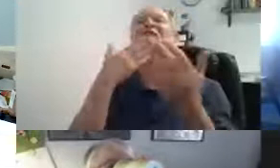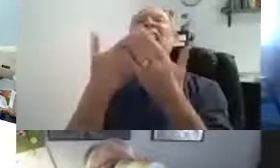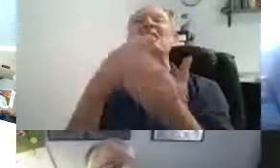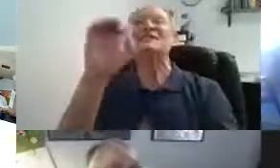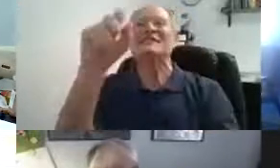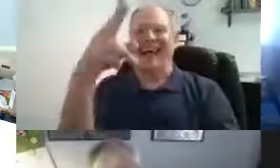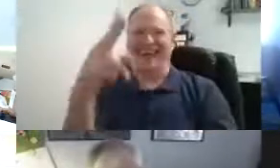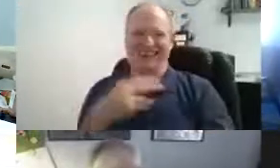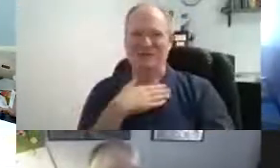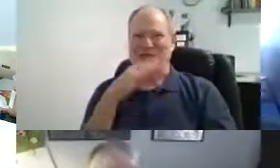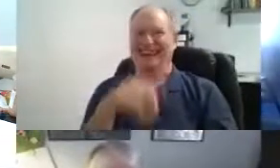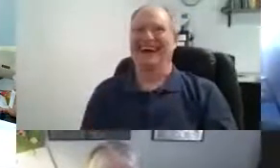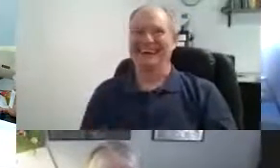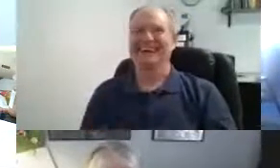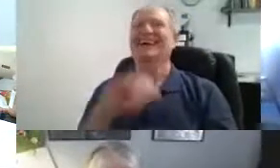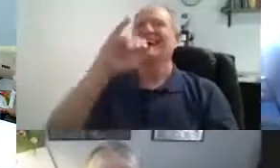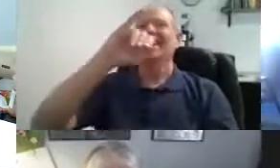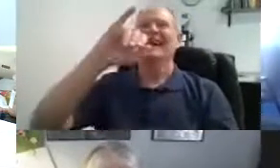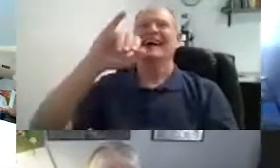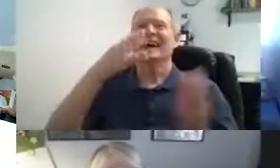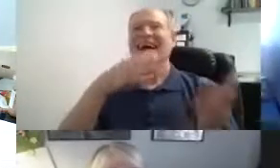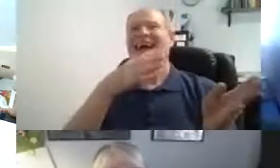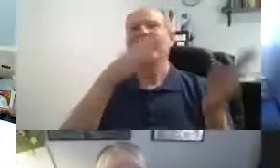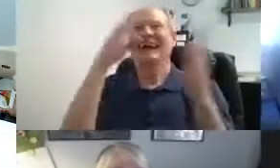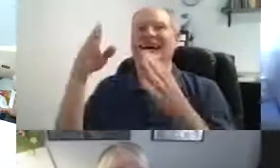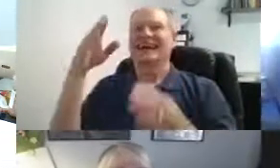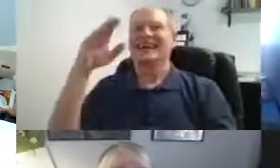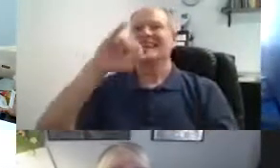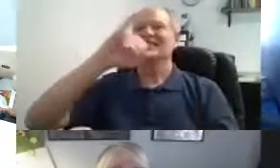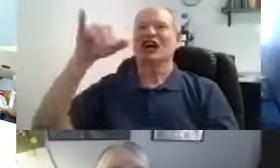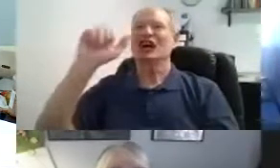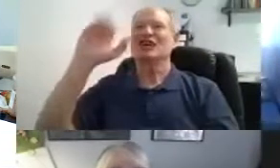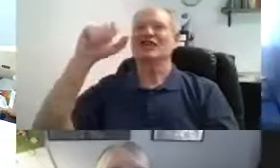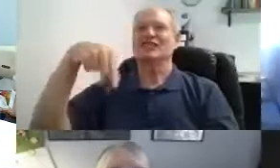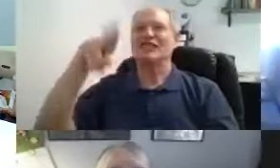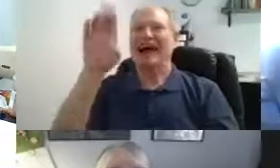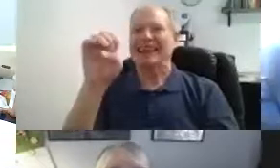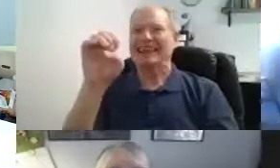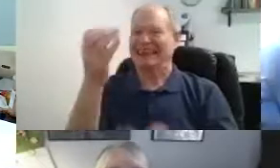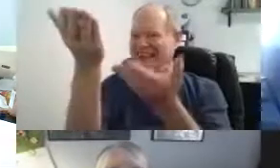Tom: Thank you, Seth. Okay, Jacque, you go ahead.